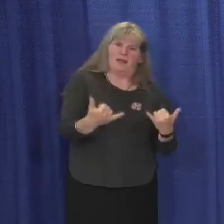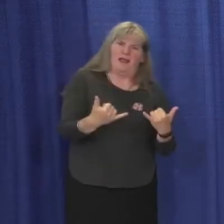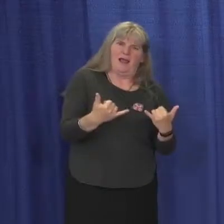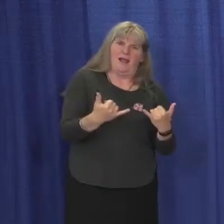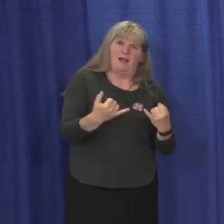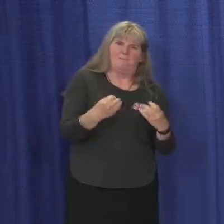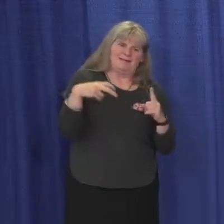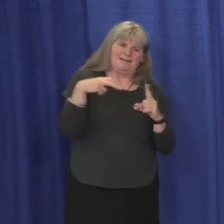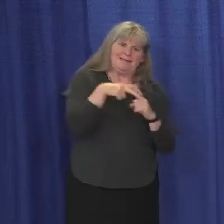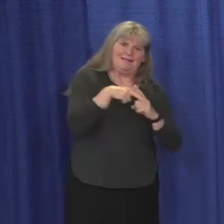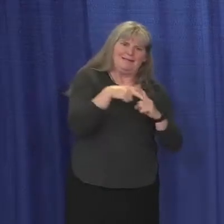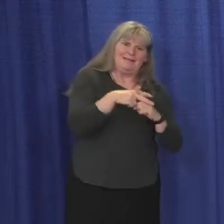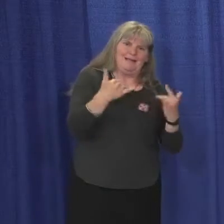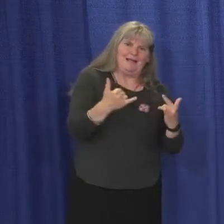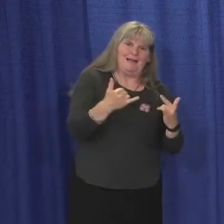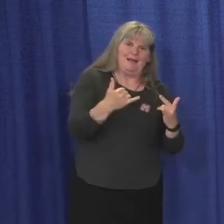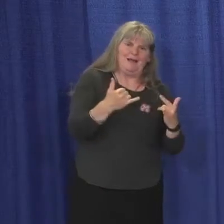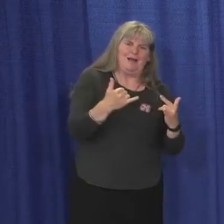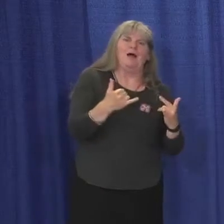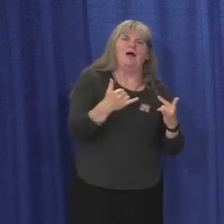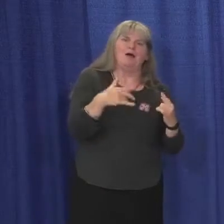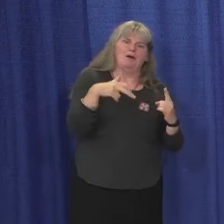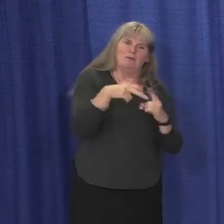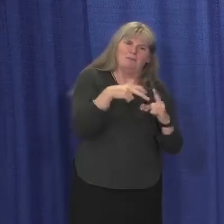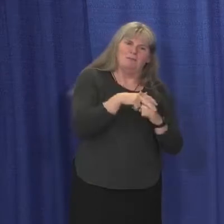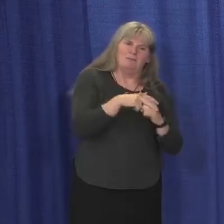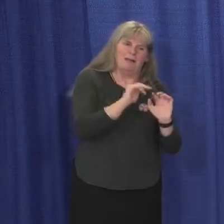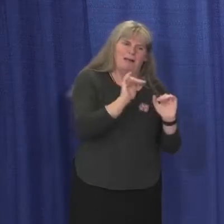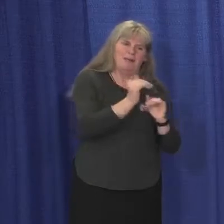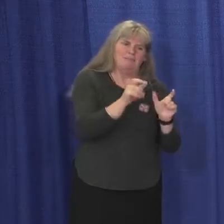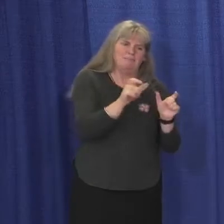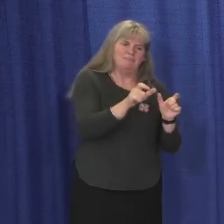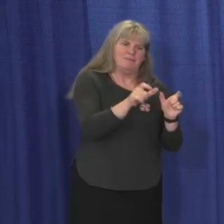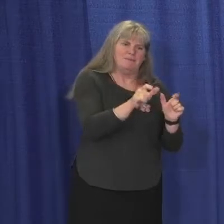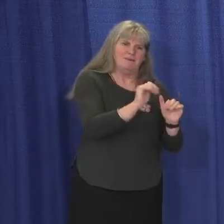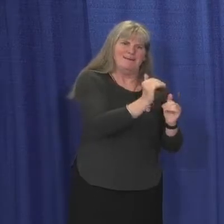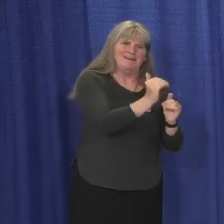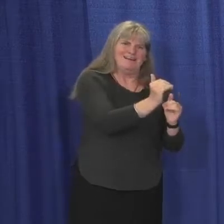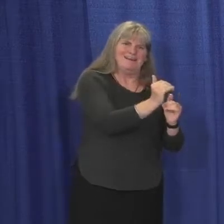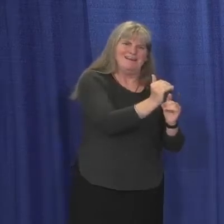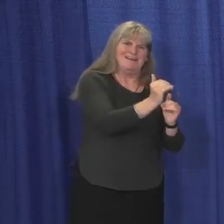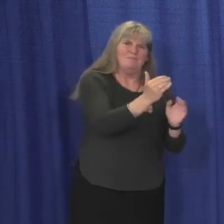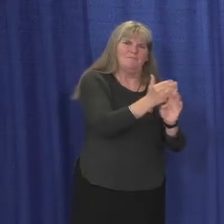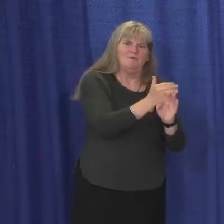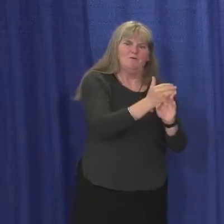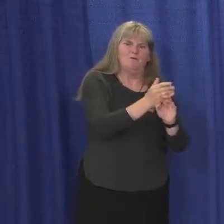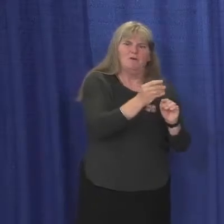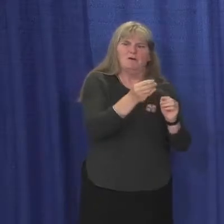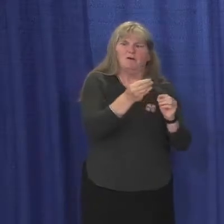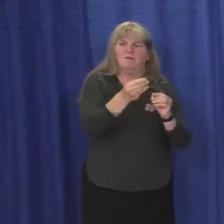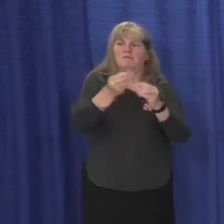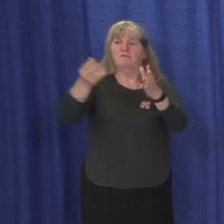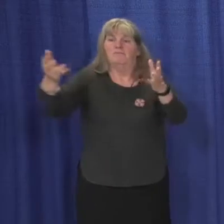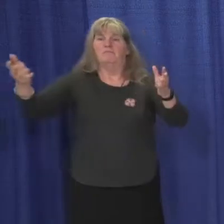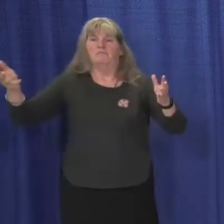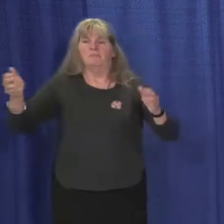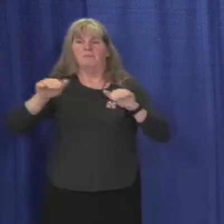tomorrow and next week, lots and lots of cases and find them and detect them and contain them so